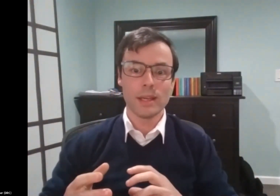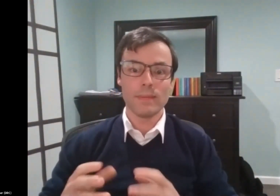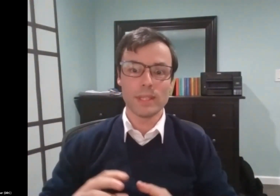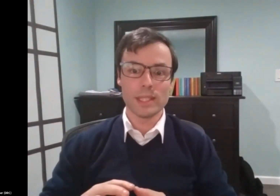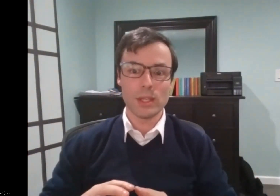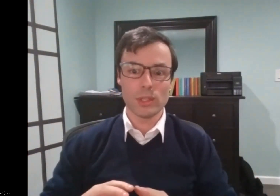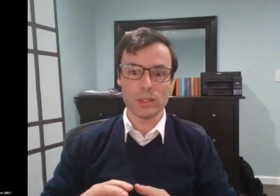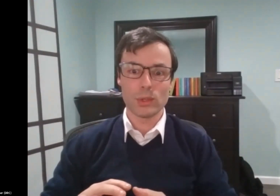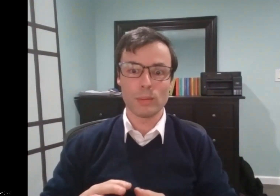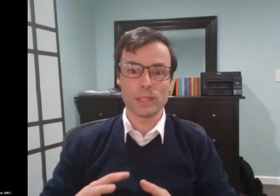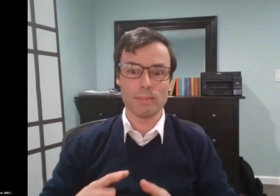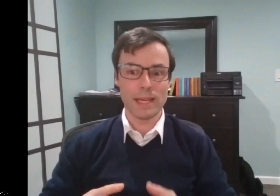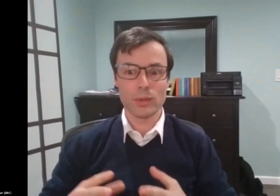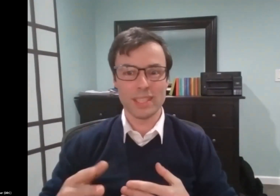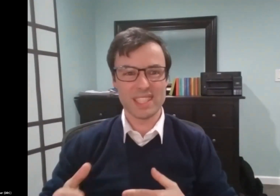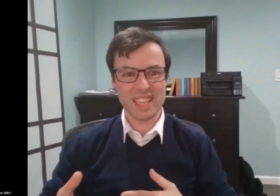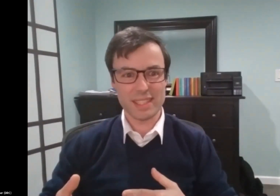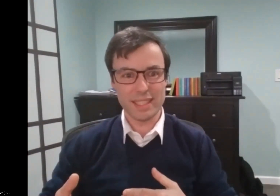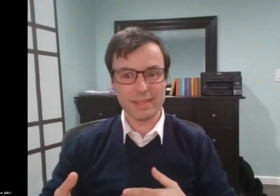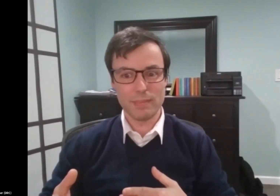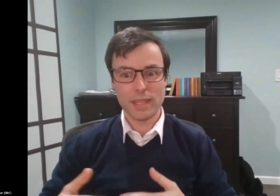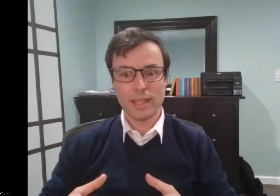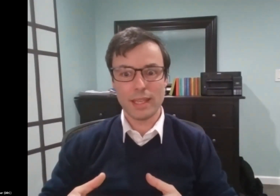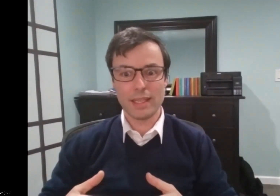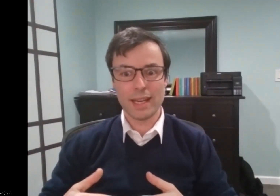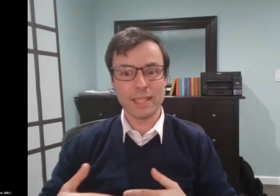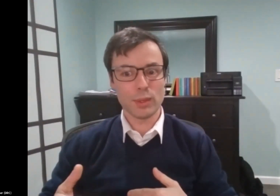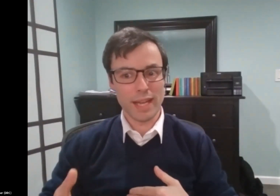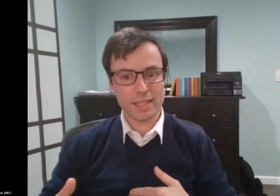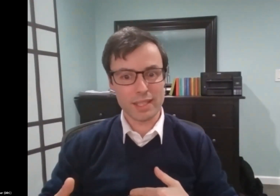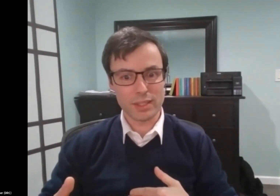exceptions should imply to all people with disabilities.